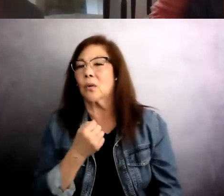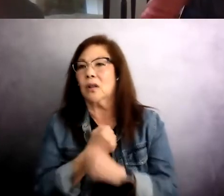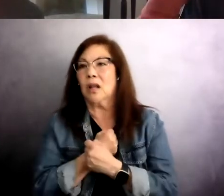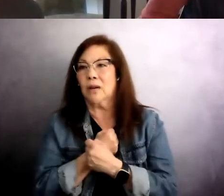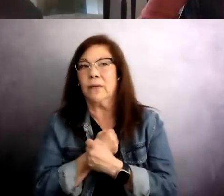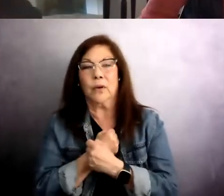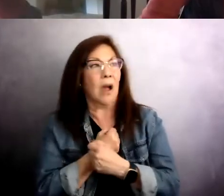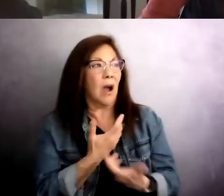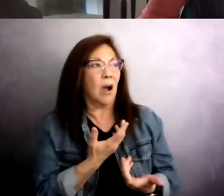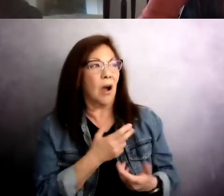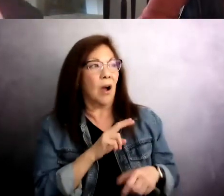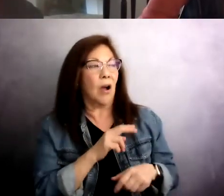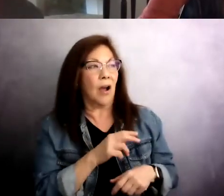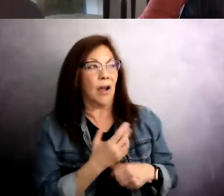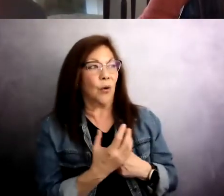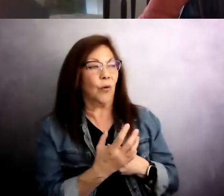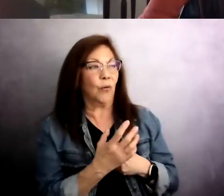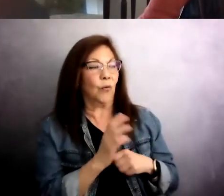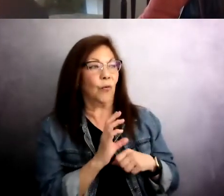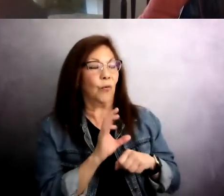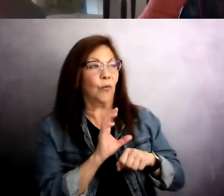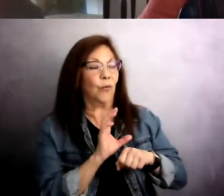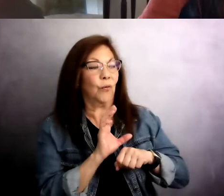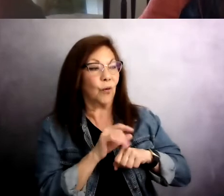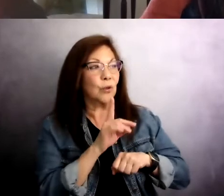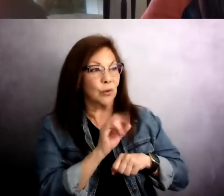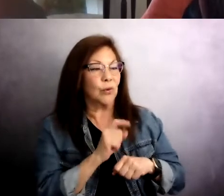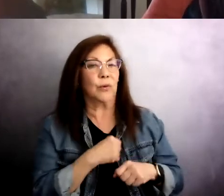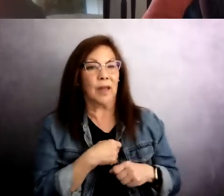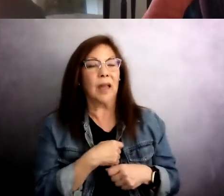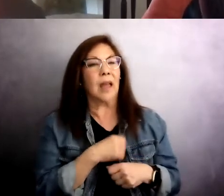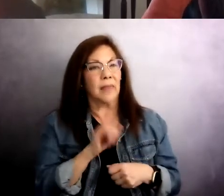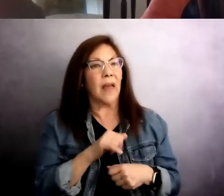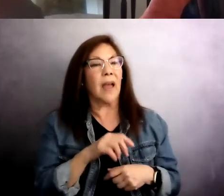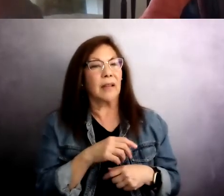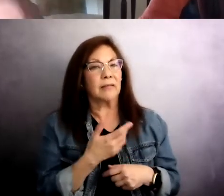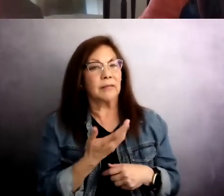so interesting to me, especially in relation to the white womanhood, the white from any